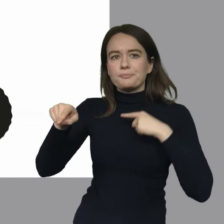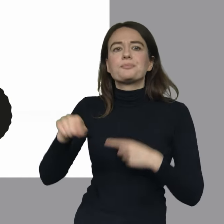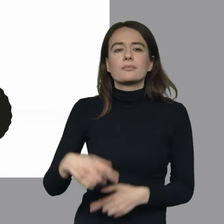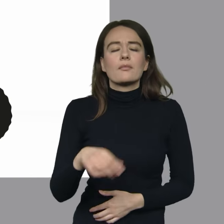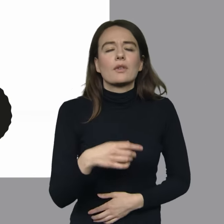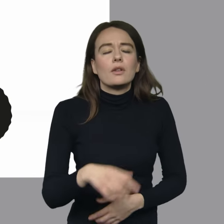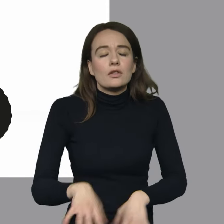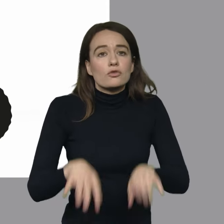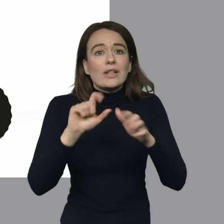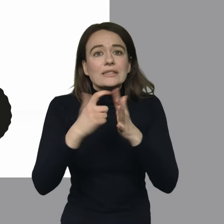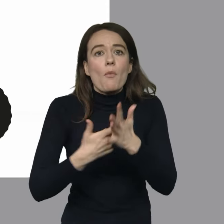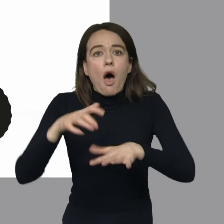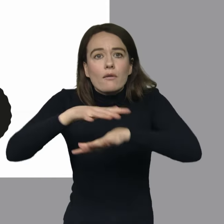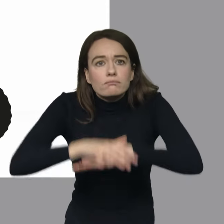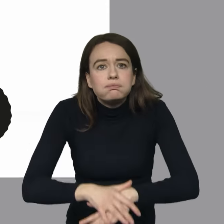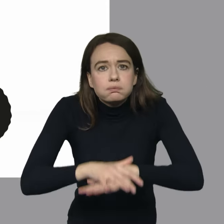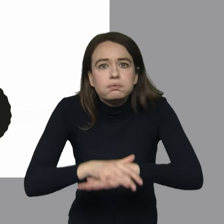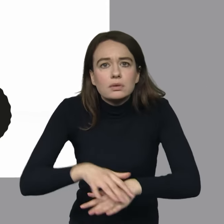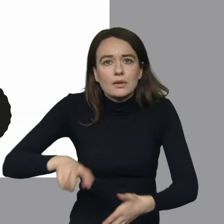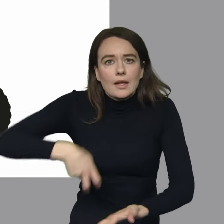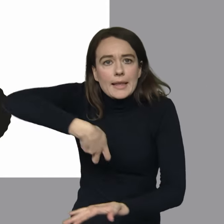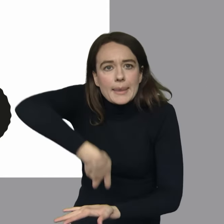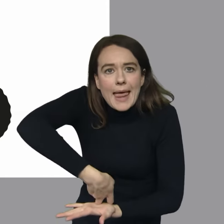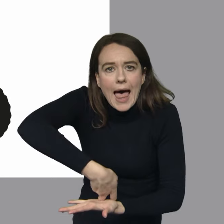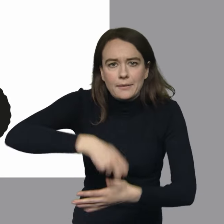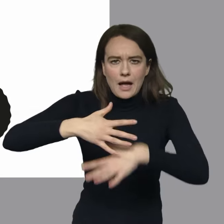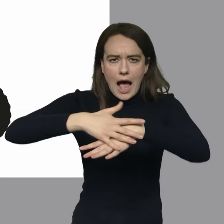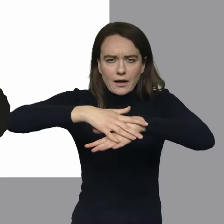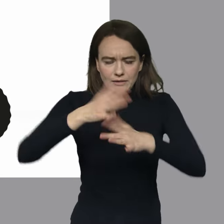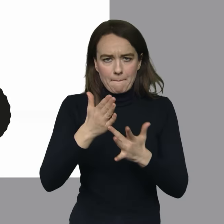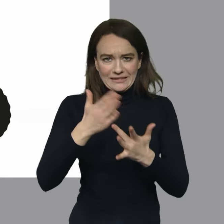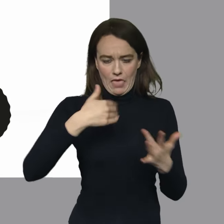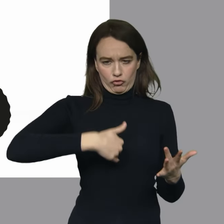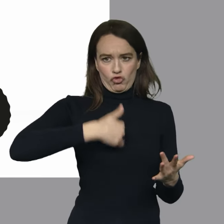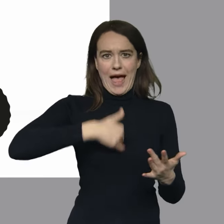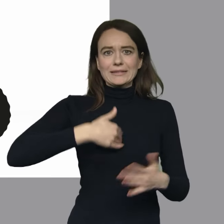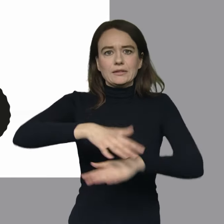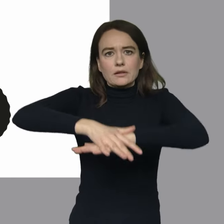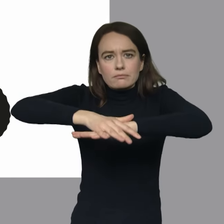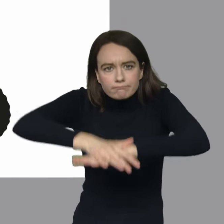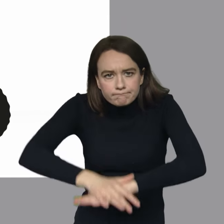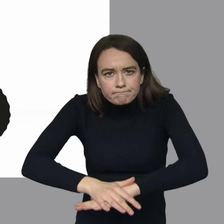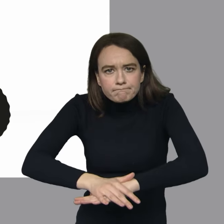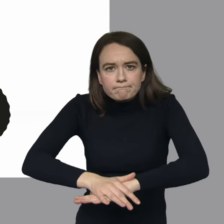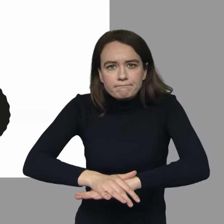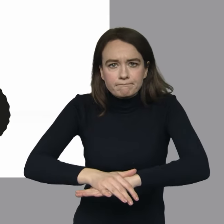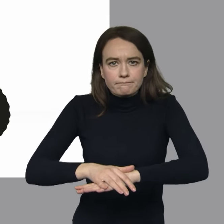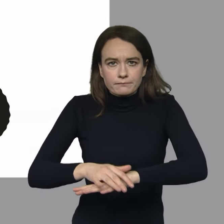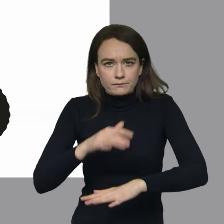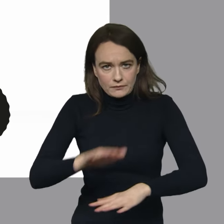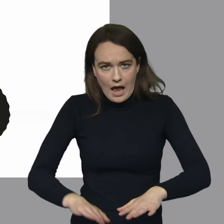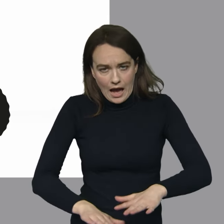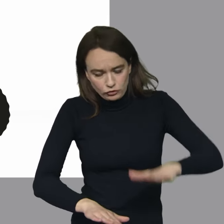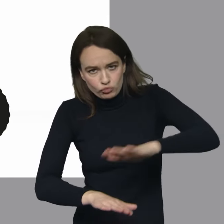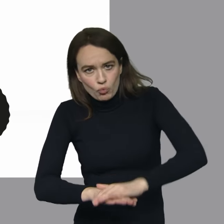Kneel by the casualty and put the heel of your hand on the middle of their chest. Put your other hand on top of the first.